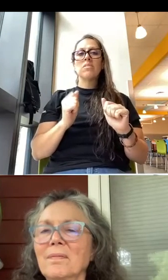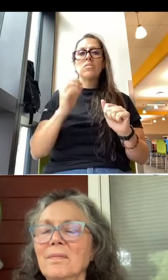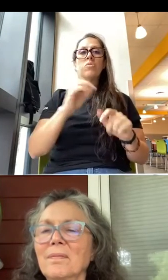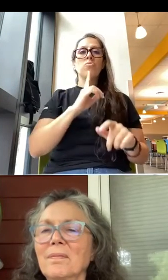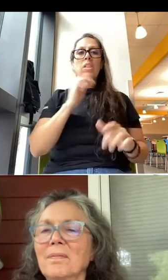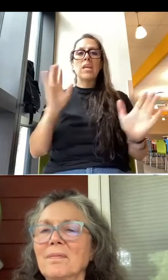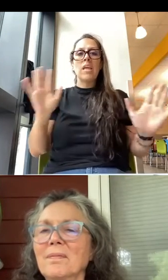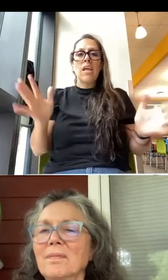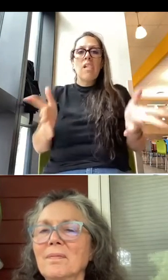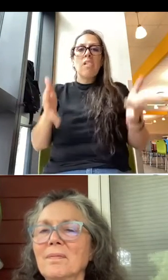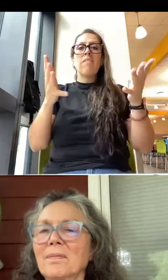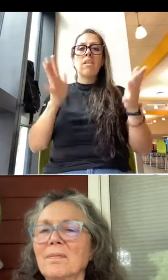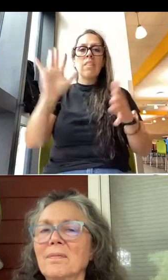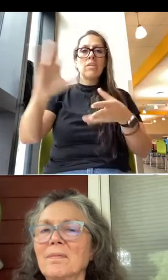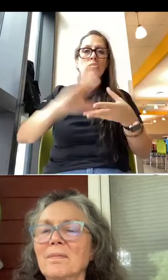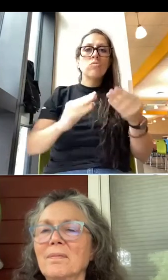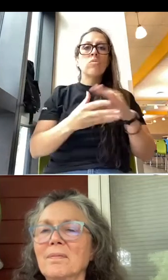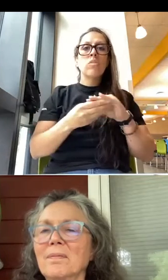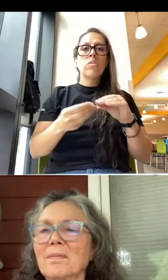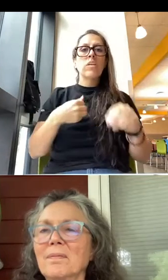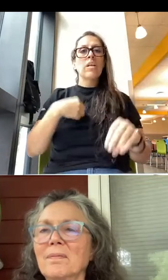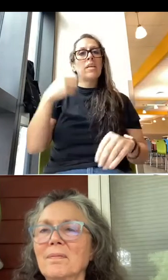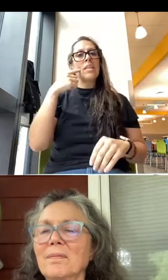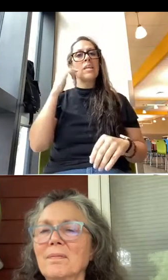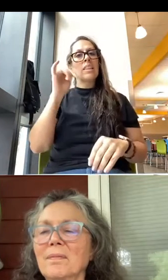stories. Ad I think that kind of gave us the,